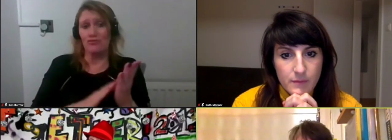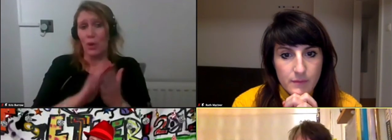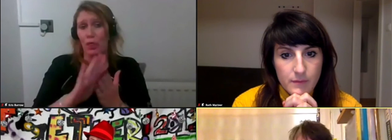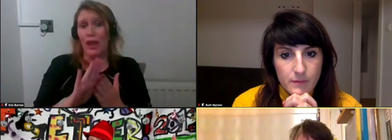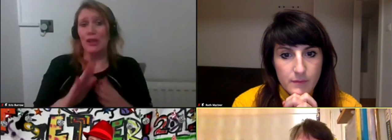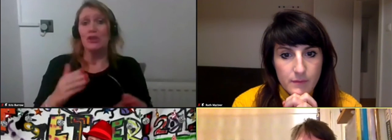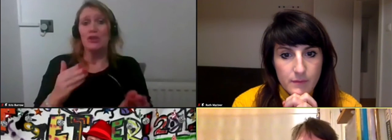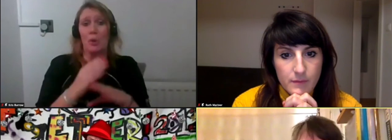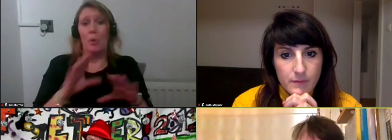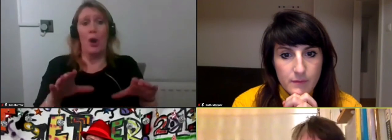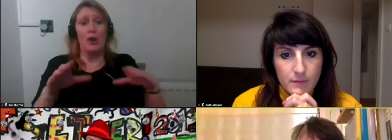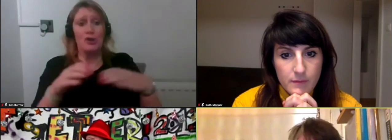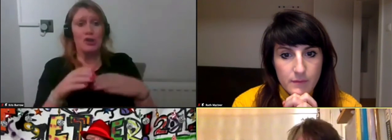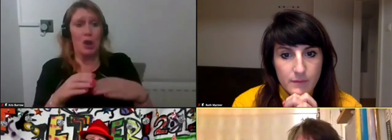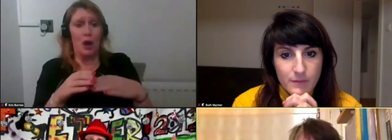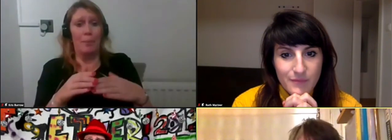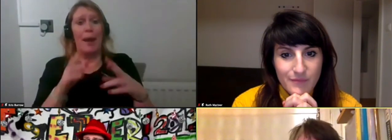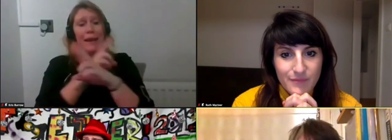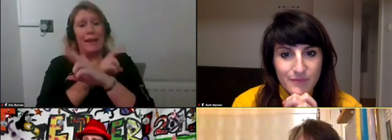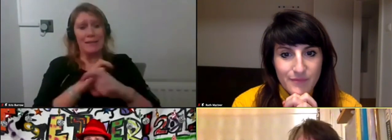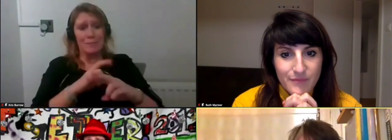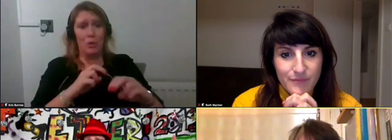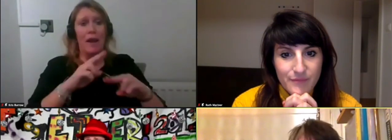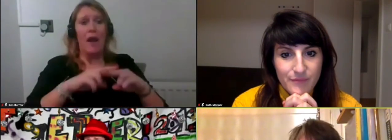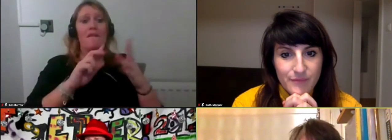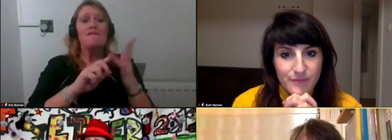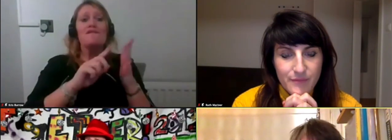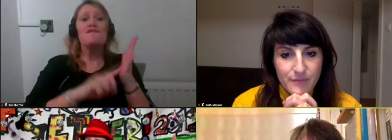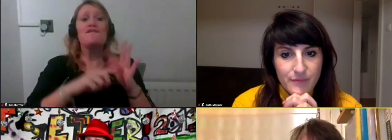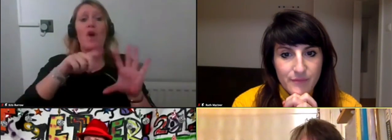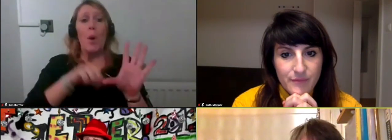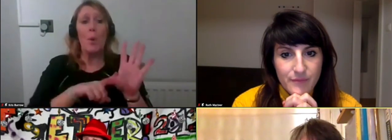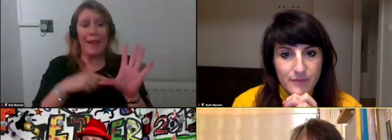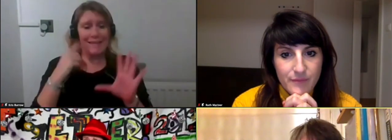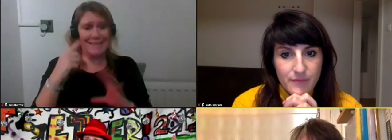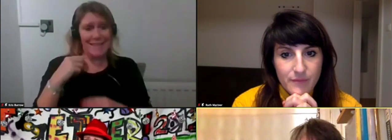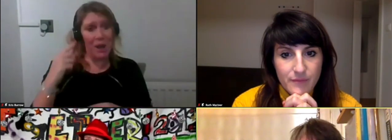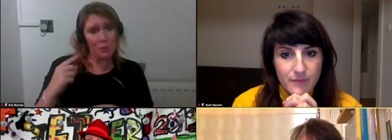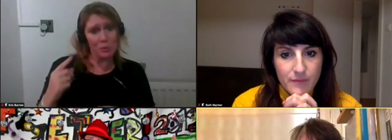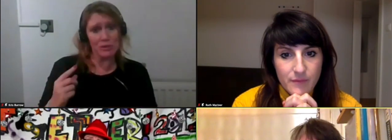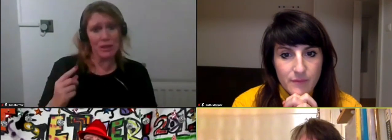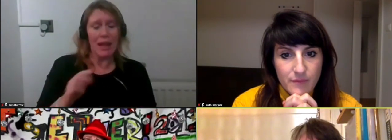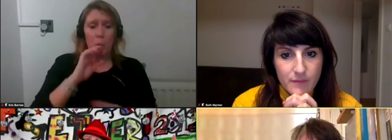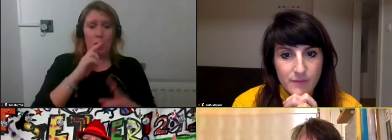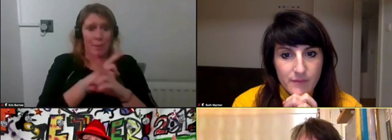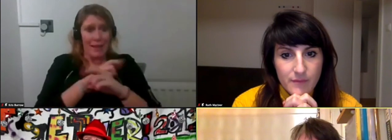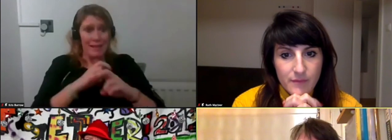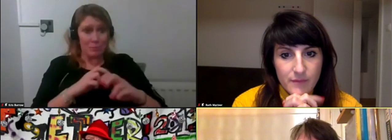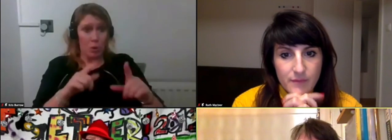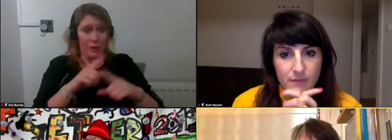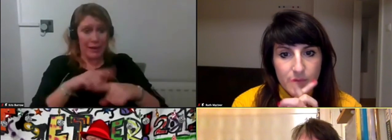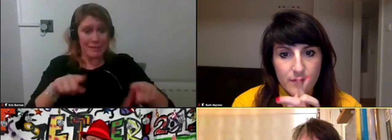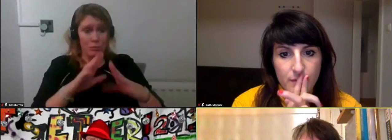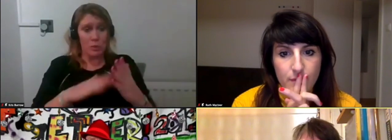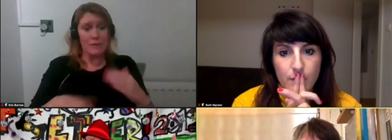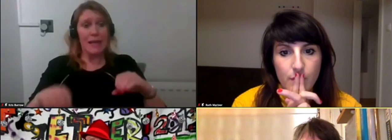exploring Foley sound. I think we will be exploring as a music club a great deal